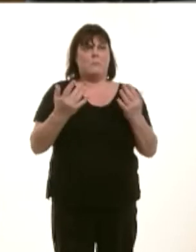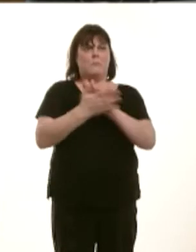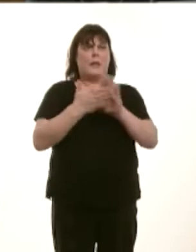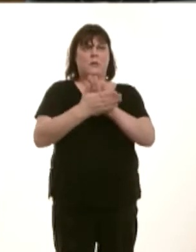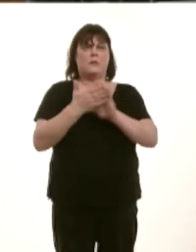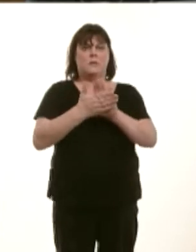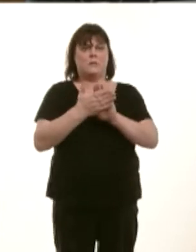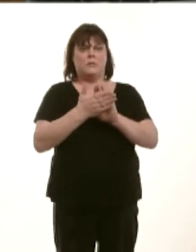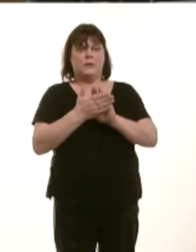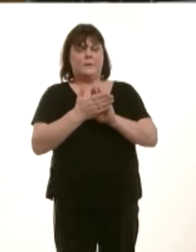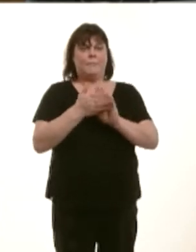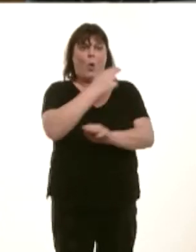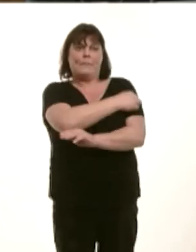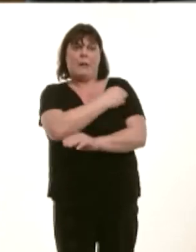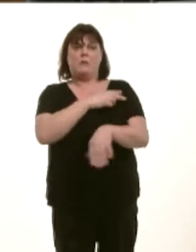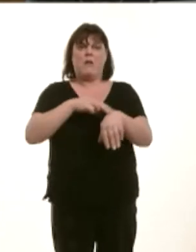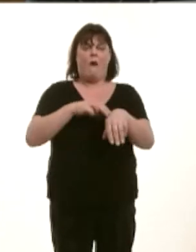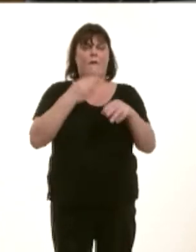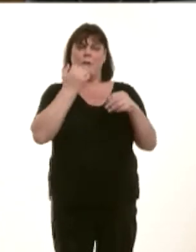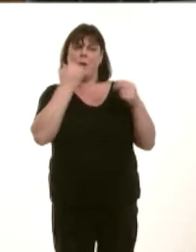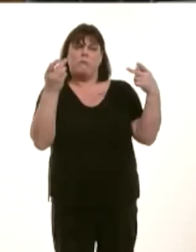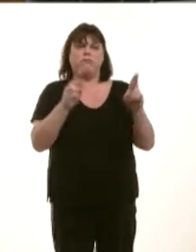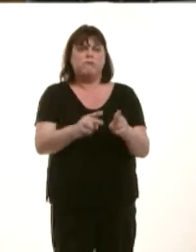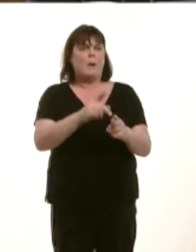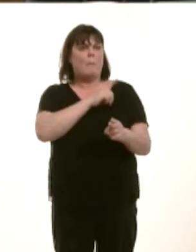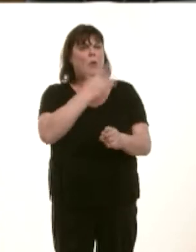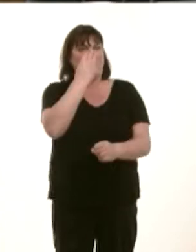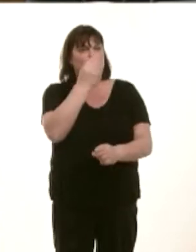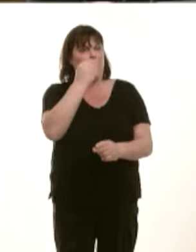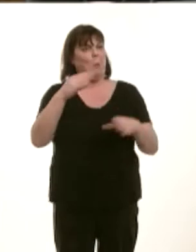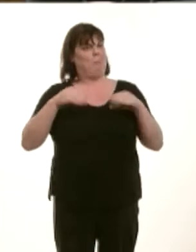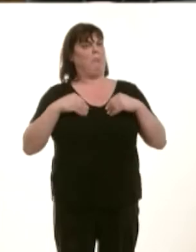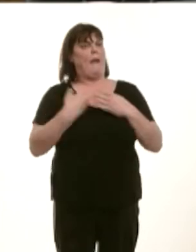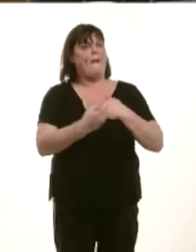because of the effect that the flu has had on them. So, simply comparing July, for example,